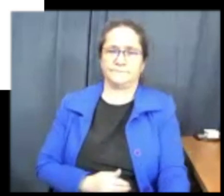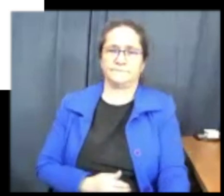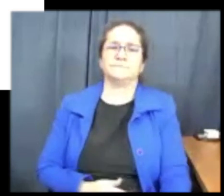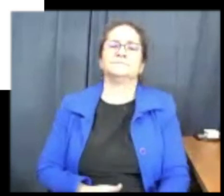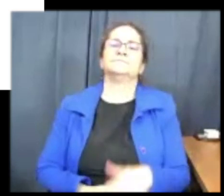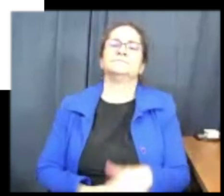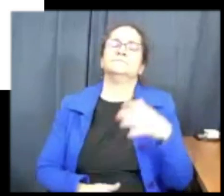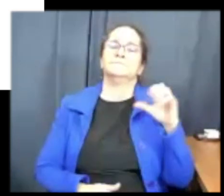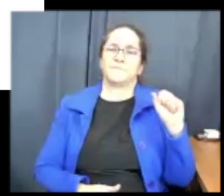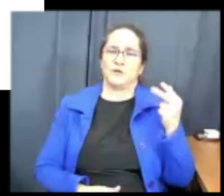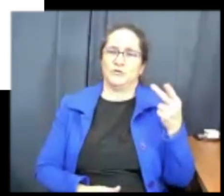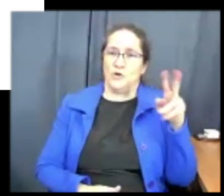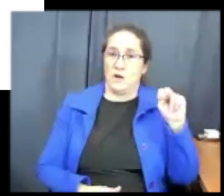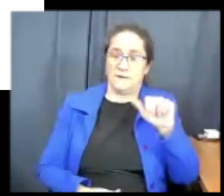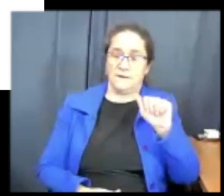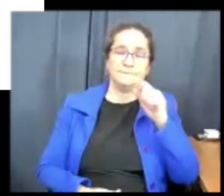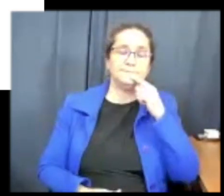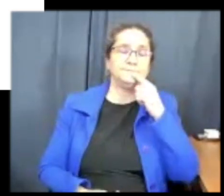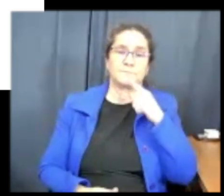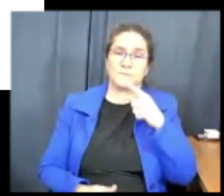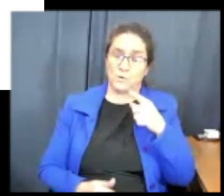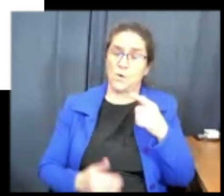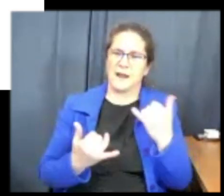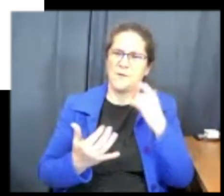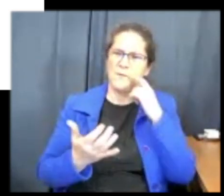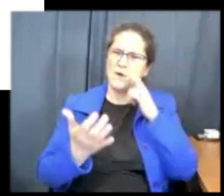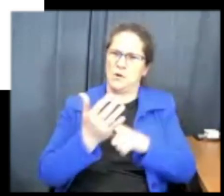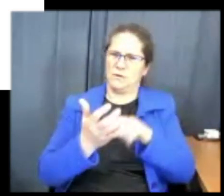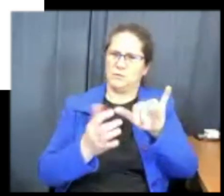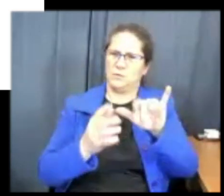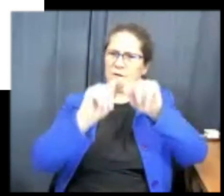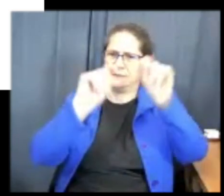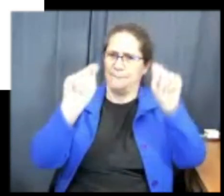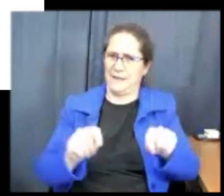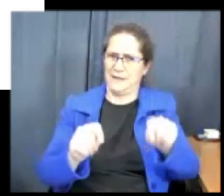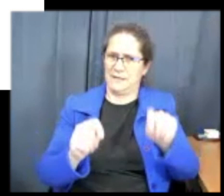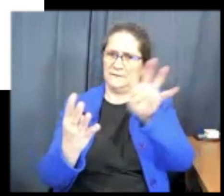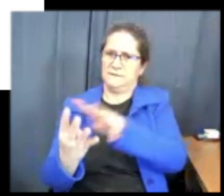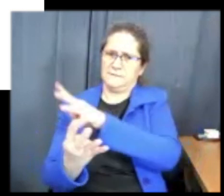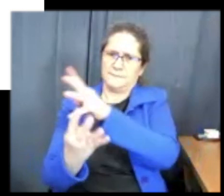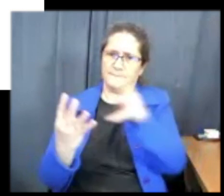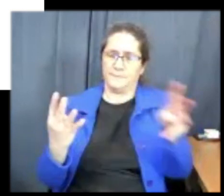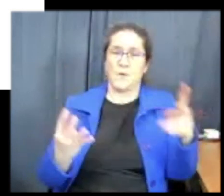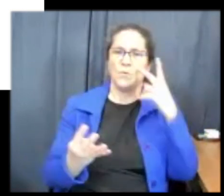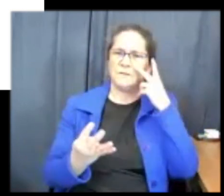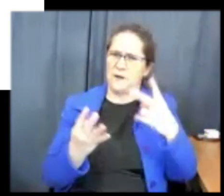in the data set within the template or the table was that we saw on occasion these kind of anomalies,